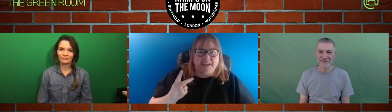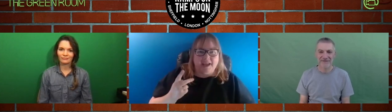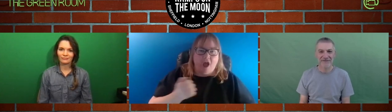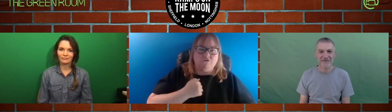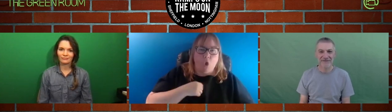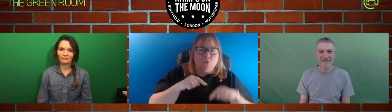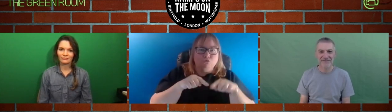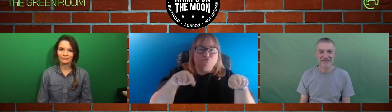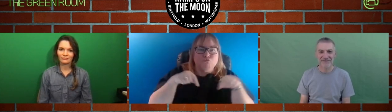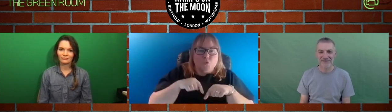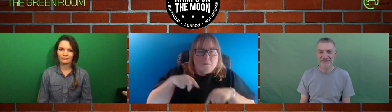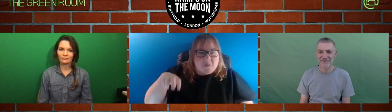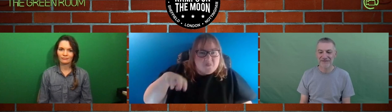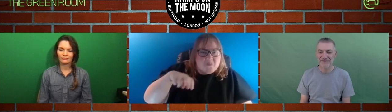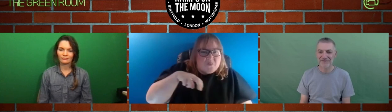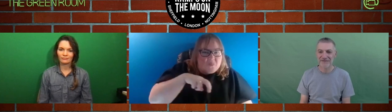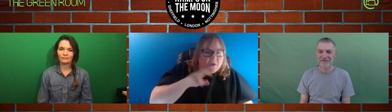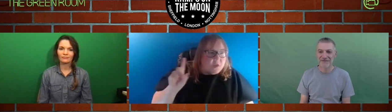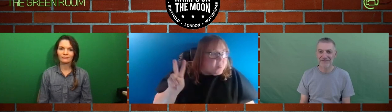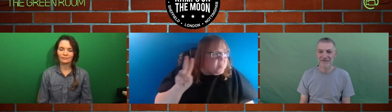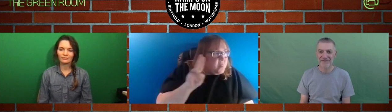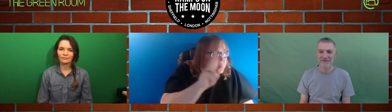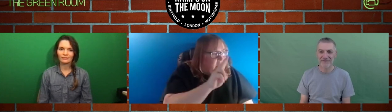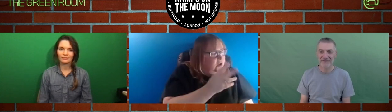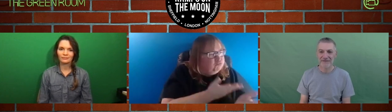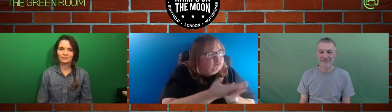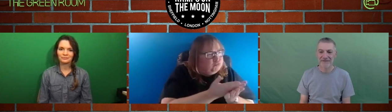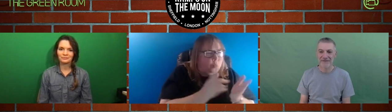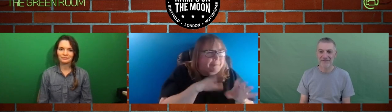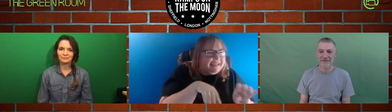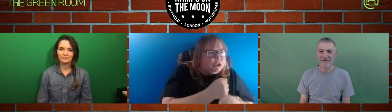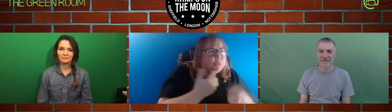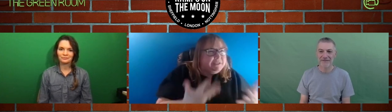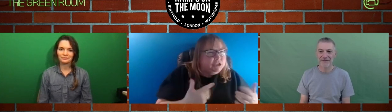where we could go and we could think about all the things that we'd done that day and make sure we knew them all we